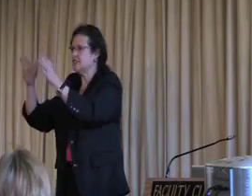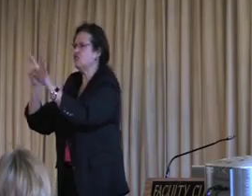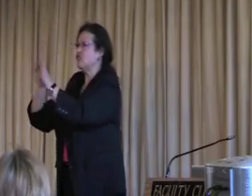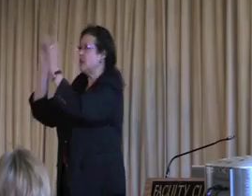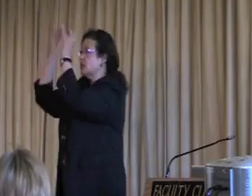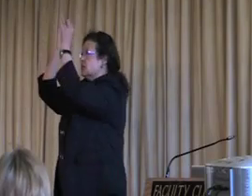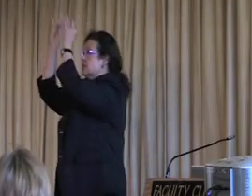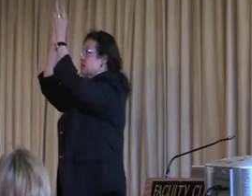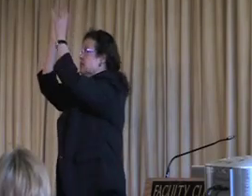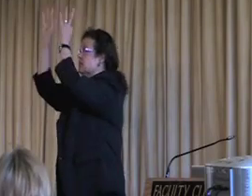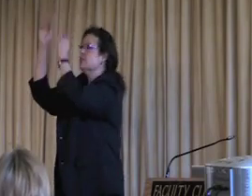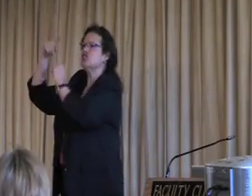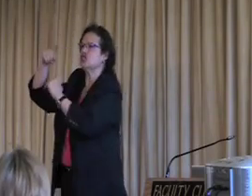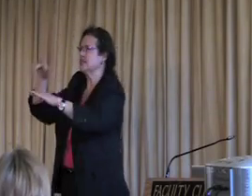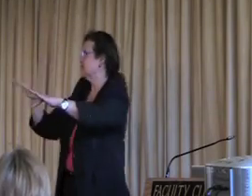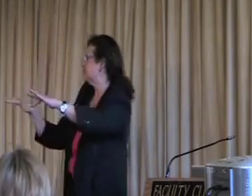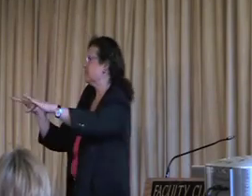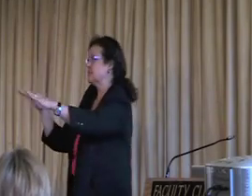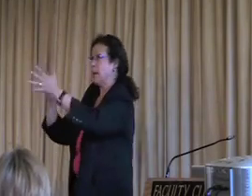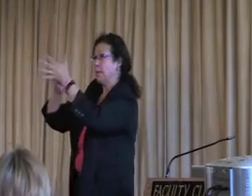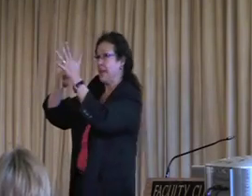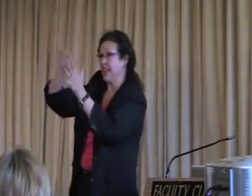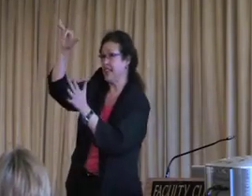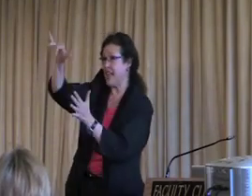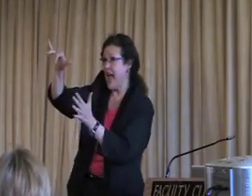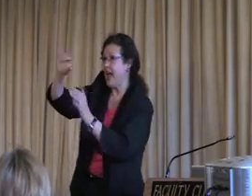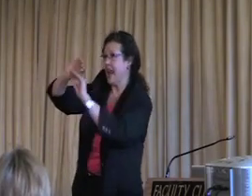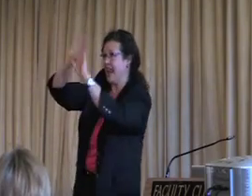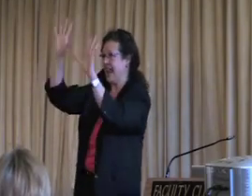She was the administrative assistance. She would take these ideas that we had and try